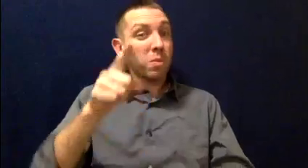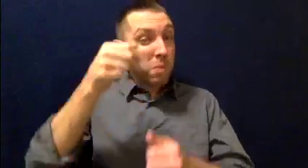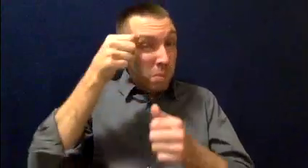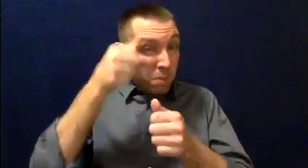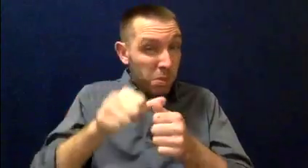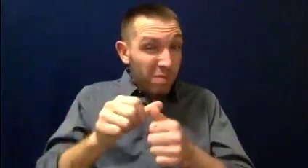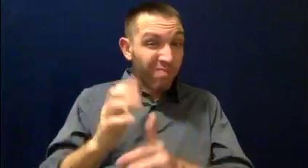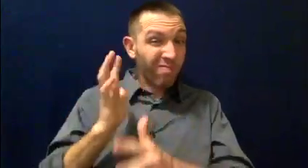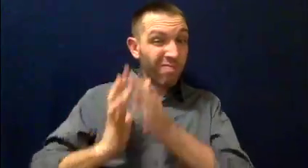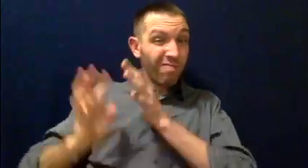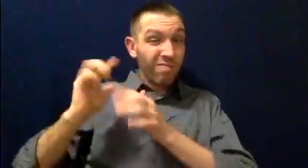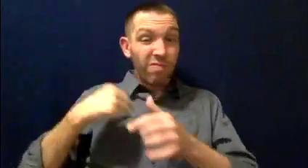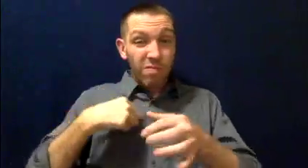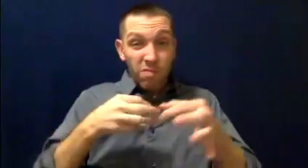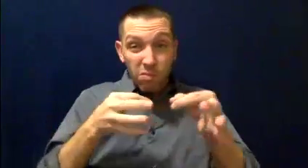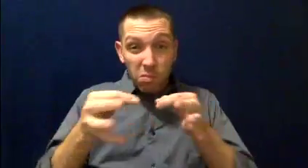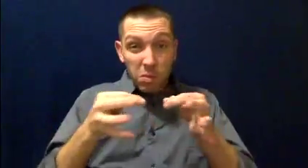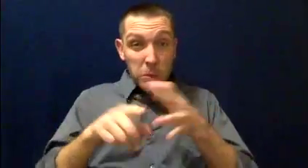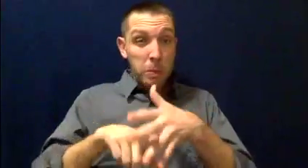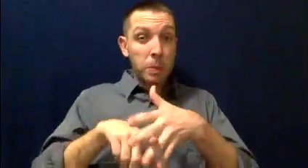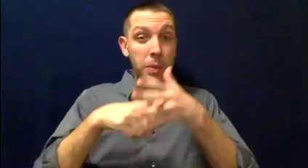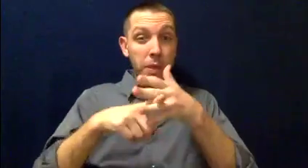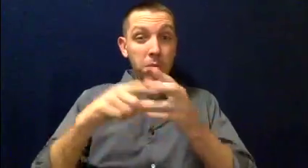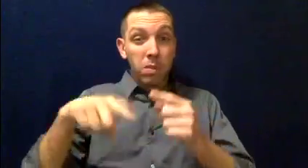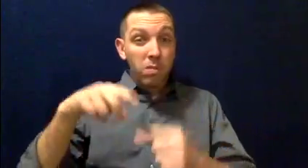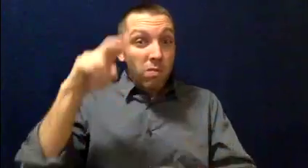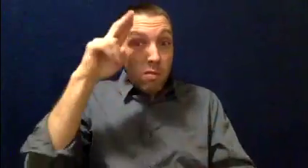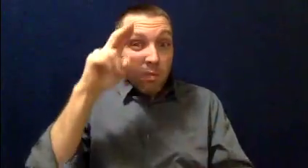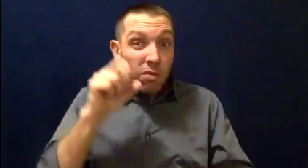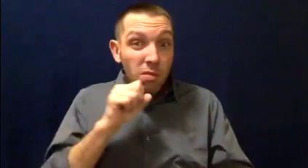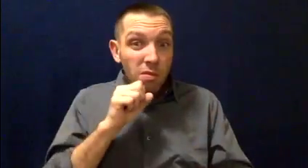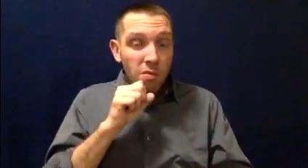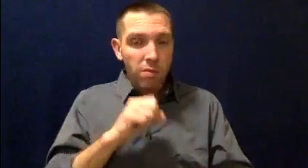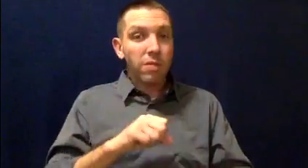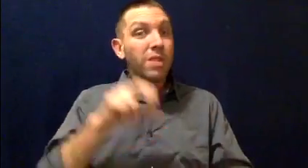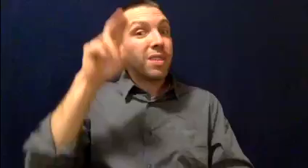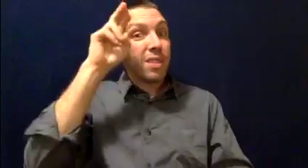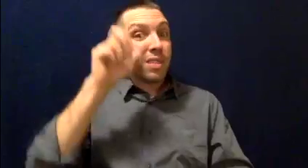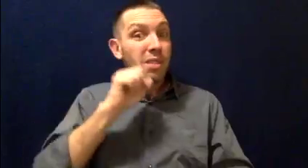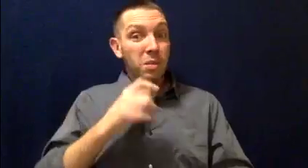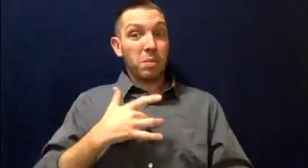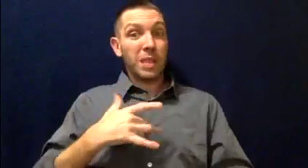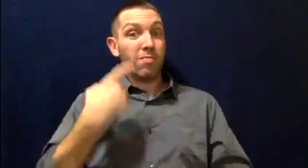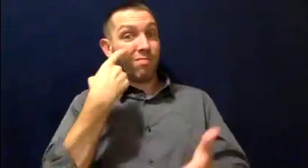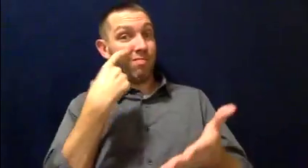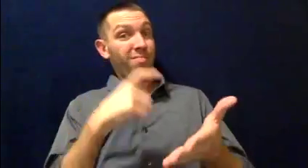In previous videos, we described how vision loss